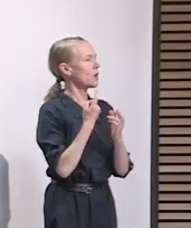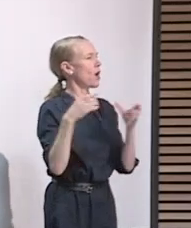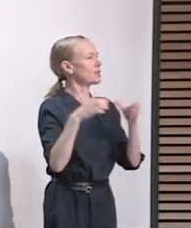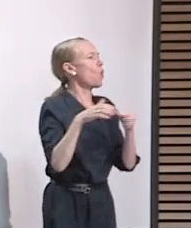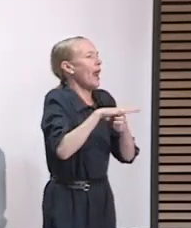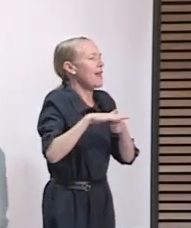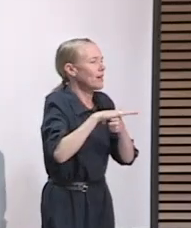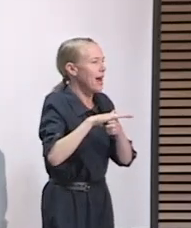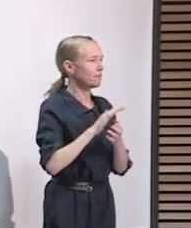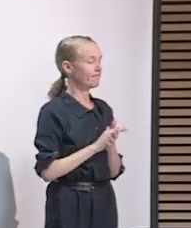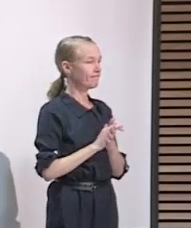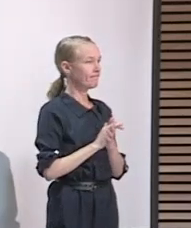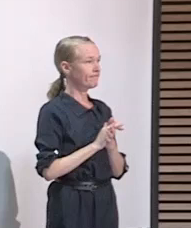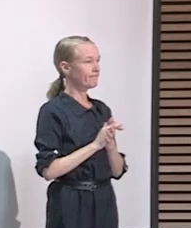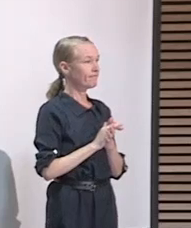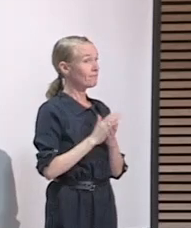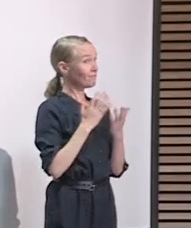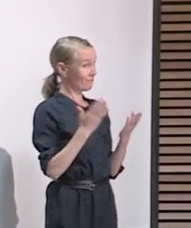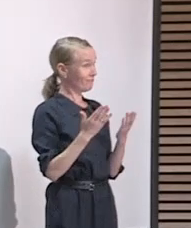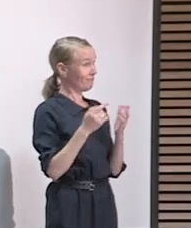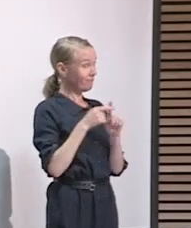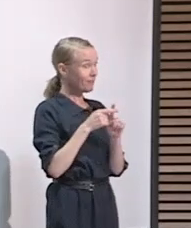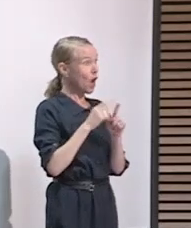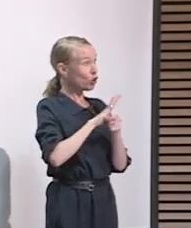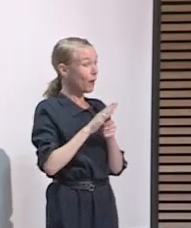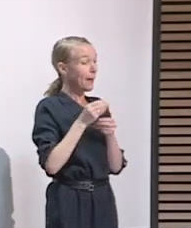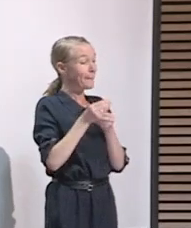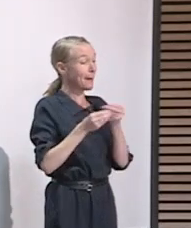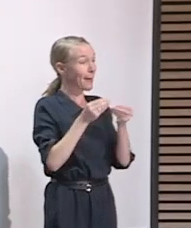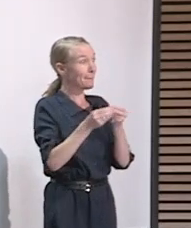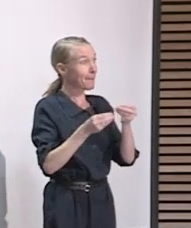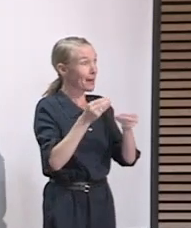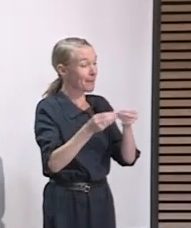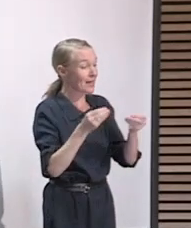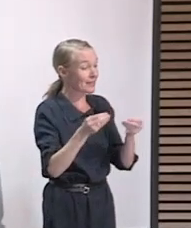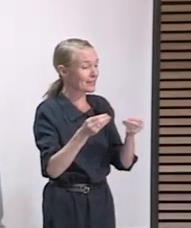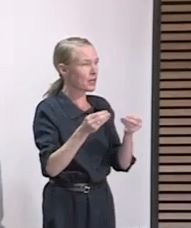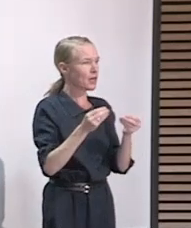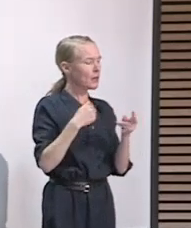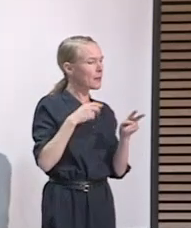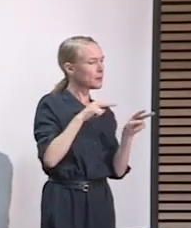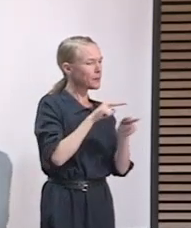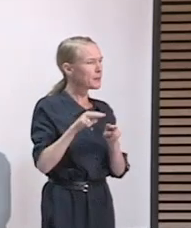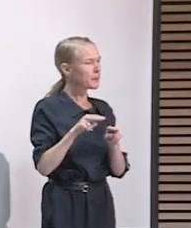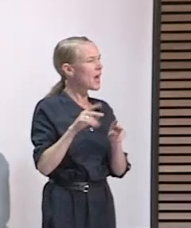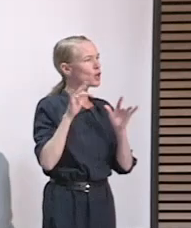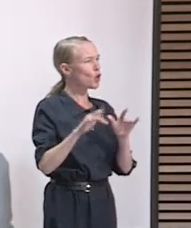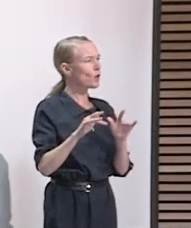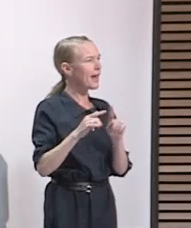undertaken pointing towards a contained outbreak. Secondly, the new cases are following a reasonably predictable